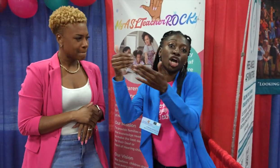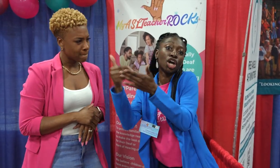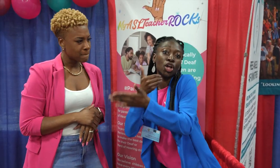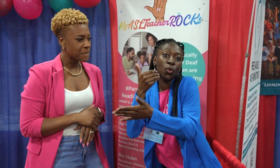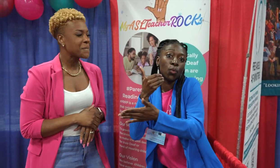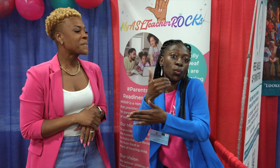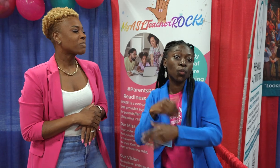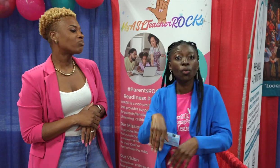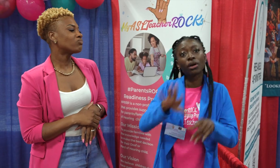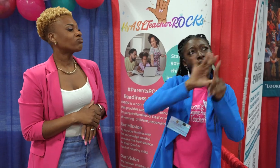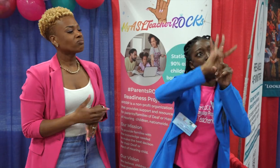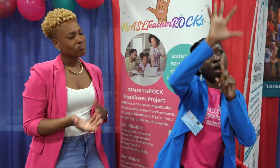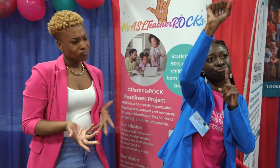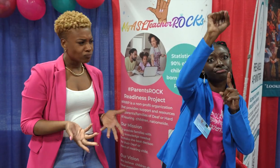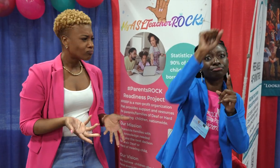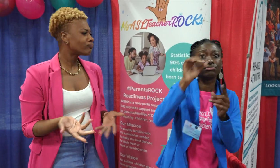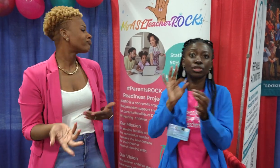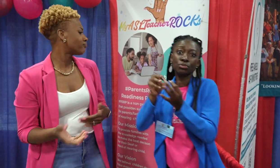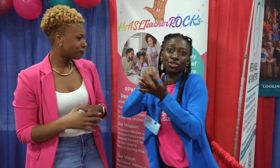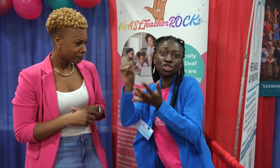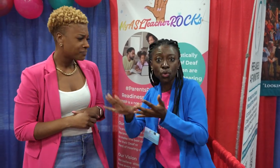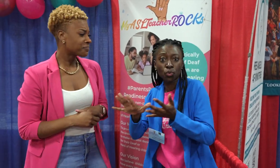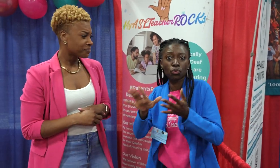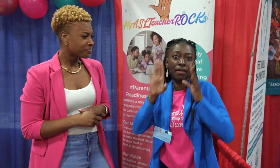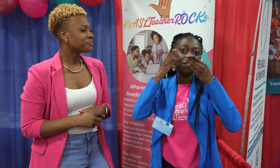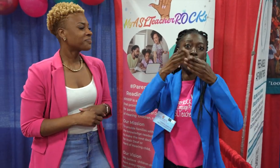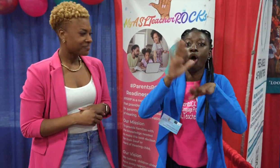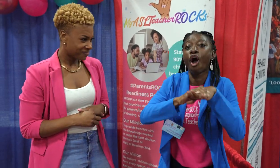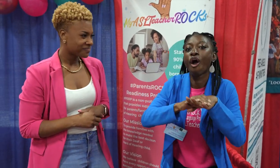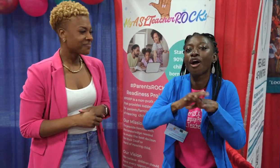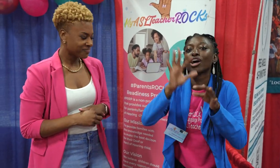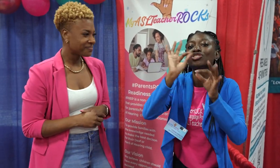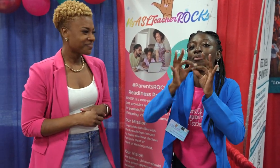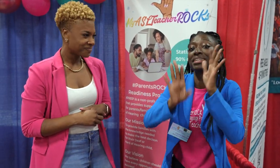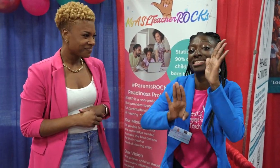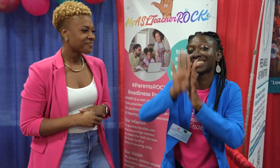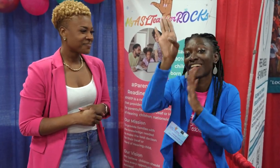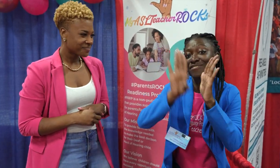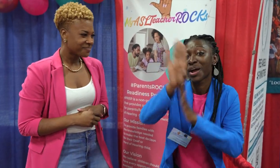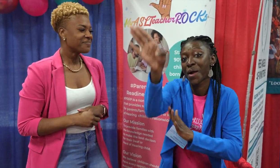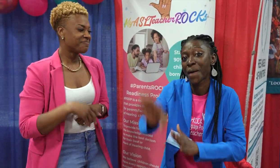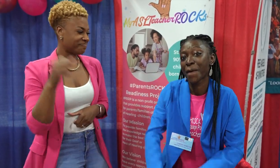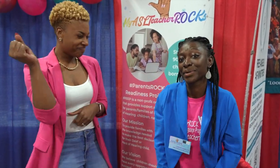professional development at all experience levels!